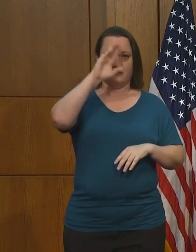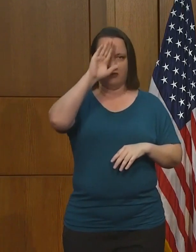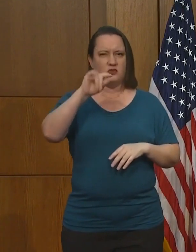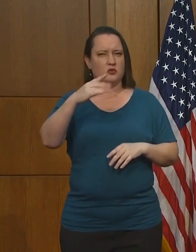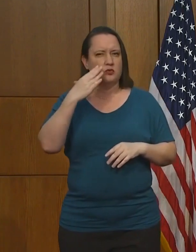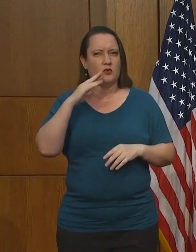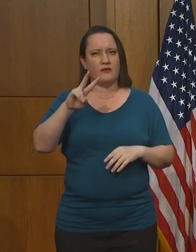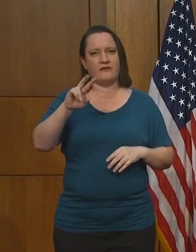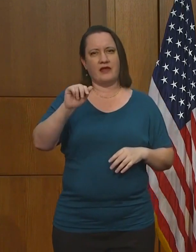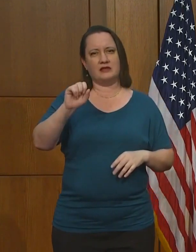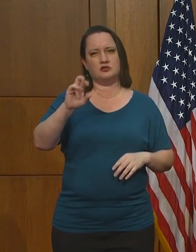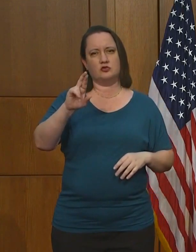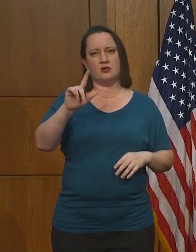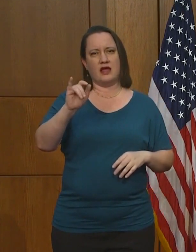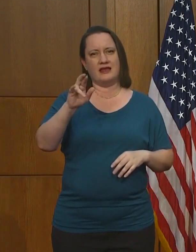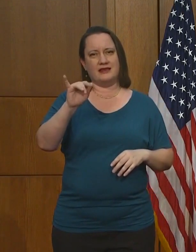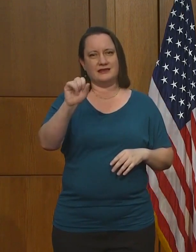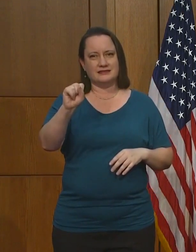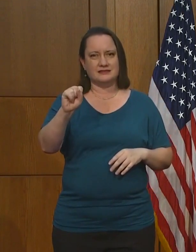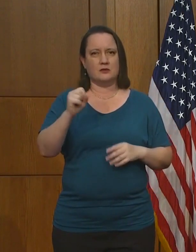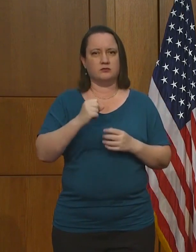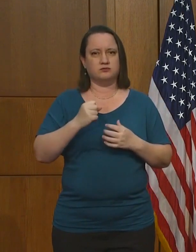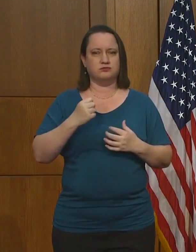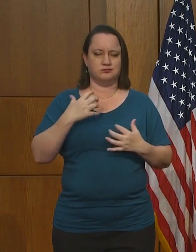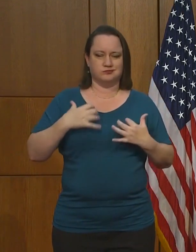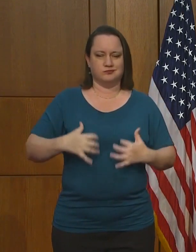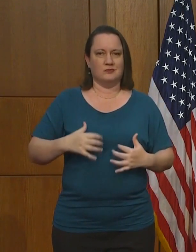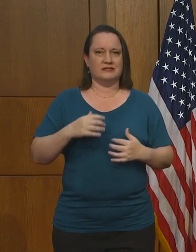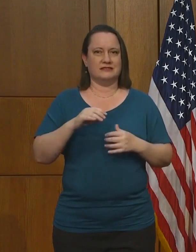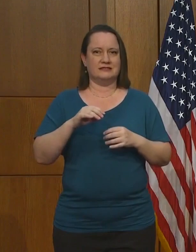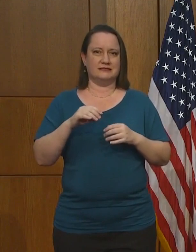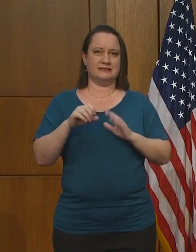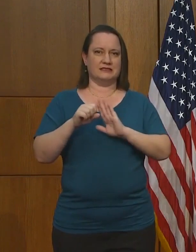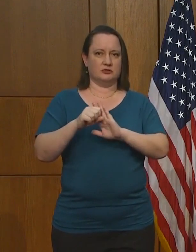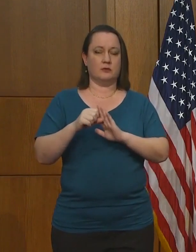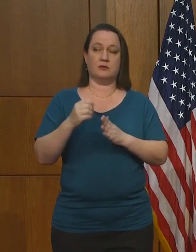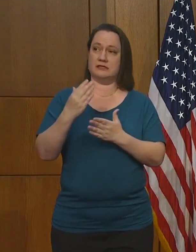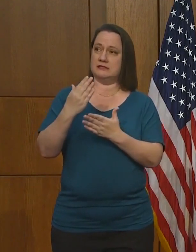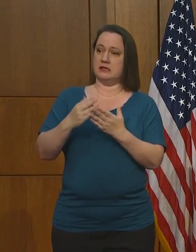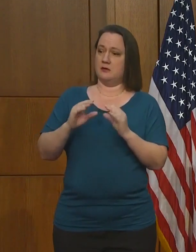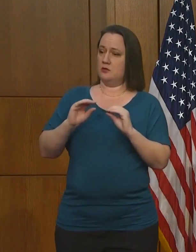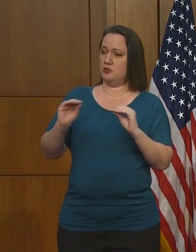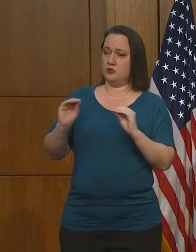SYMPTOMATIC- AS YOU KNOW WE'VE WE'VE HAD THIS VASCULITIS.